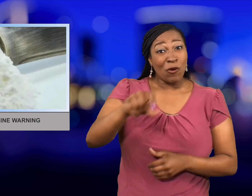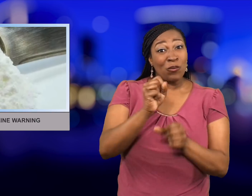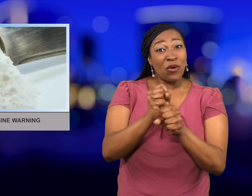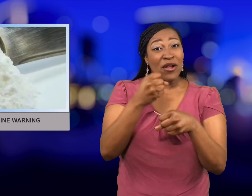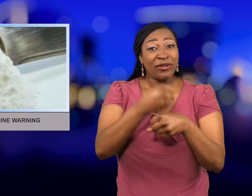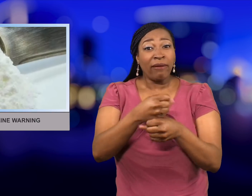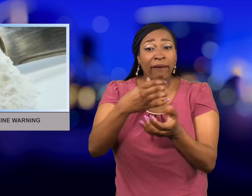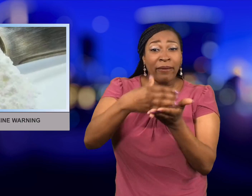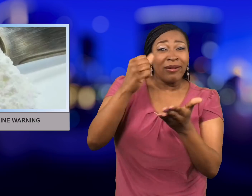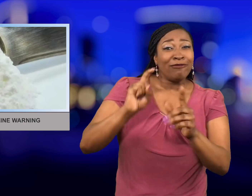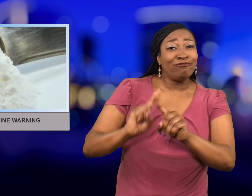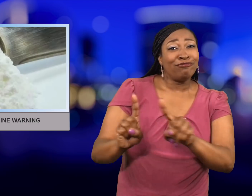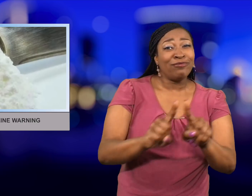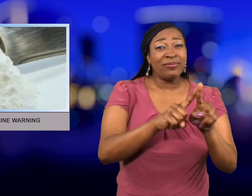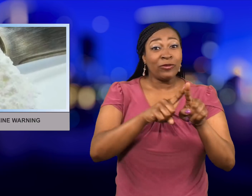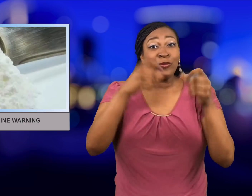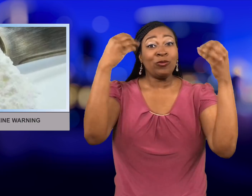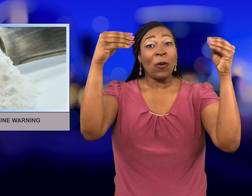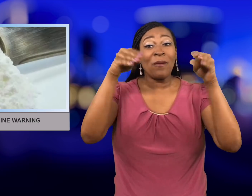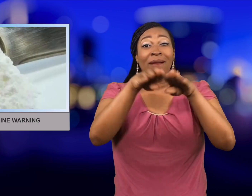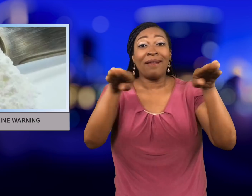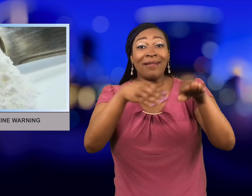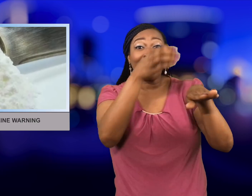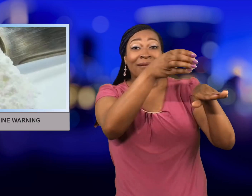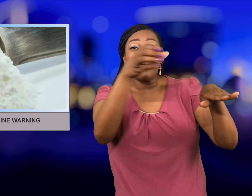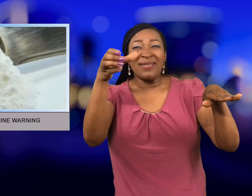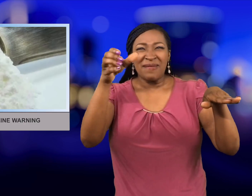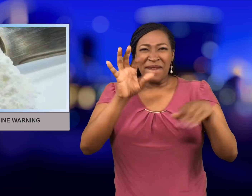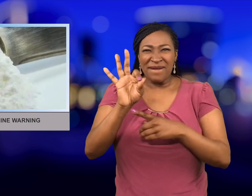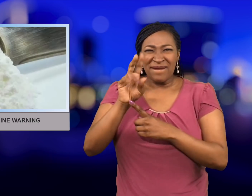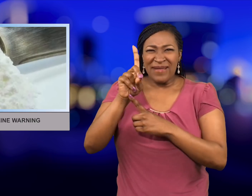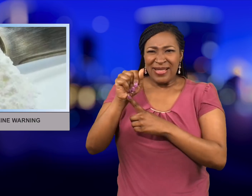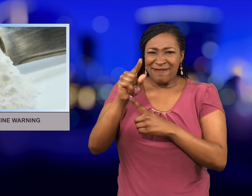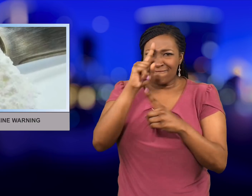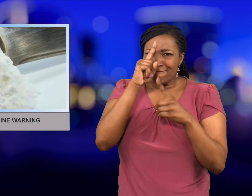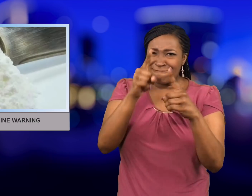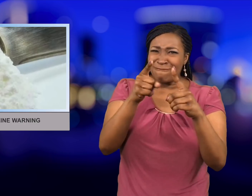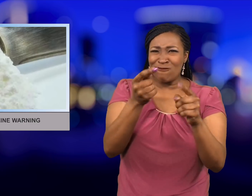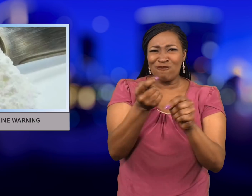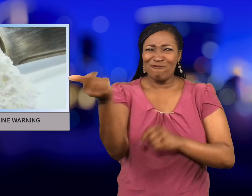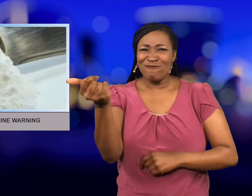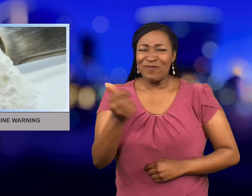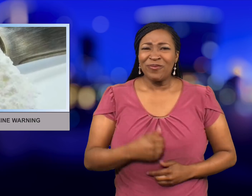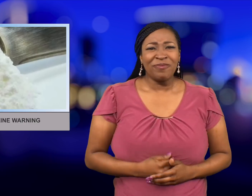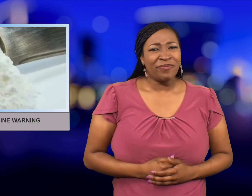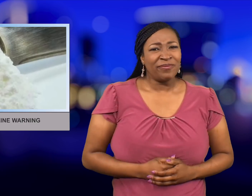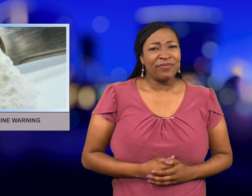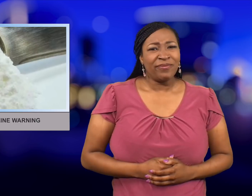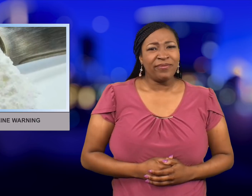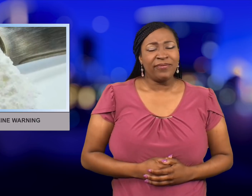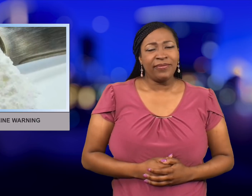The FDA is also trying to get these products removed from store shelves.